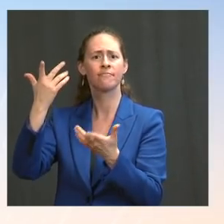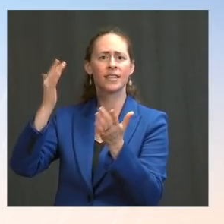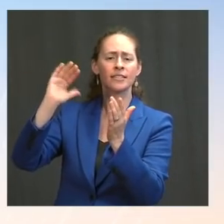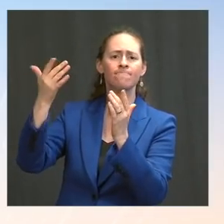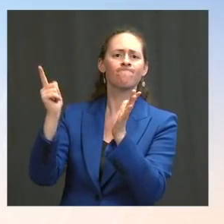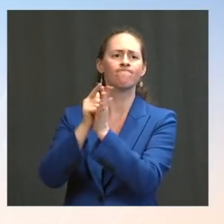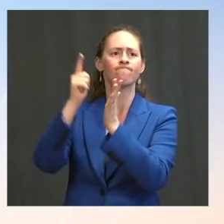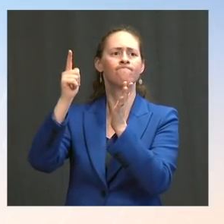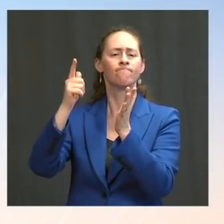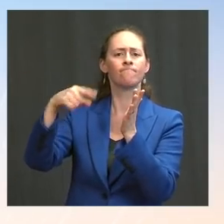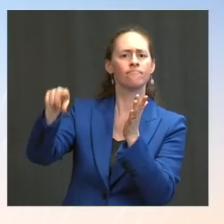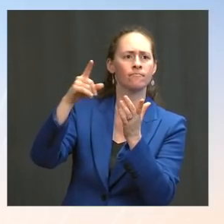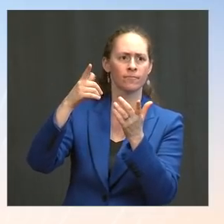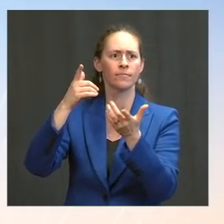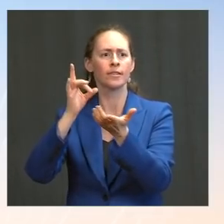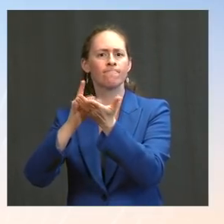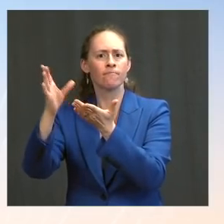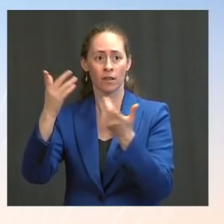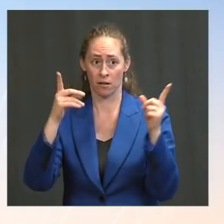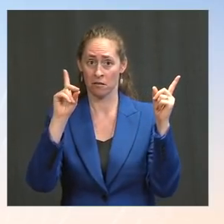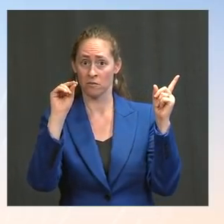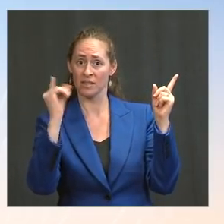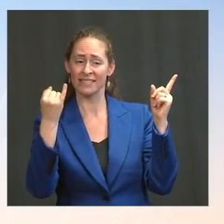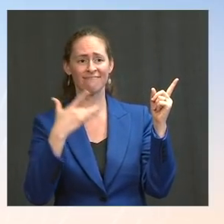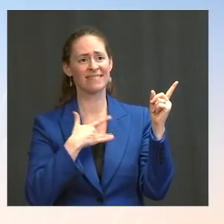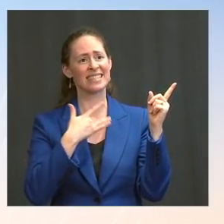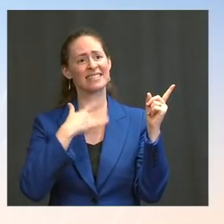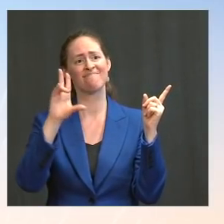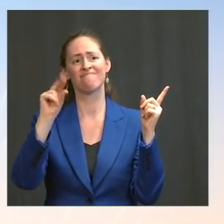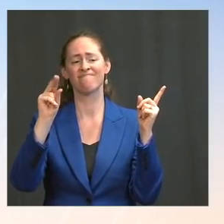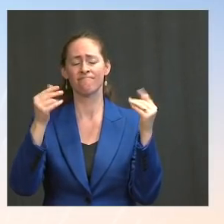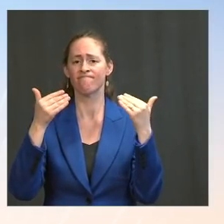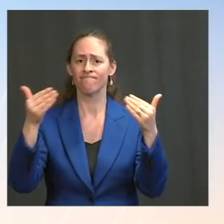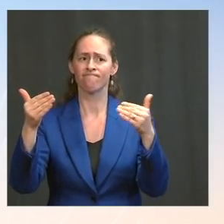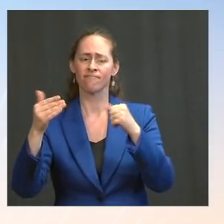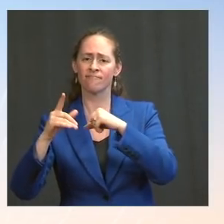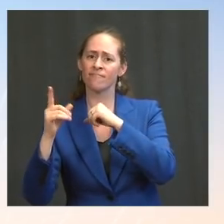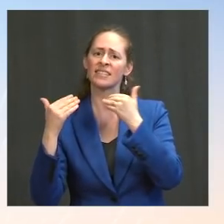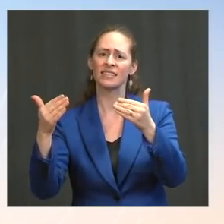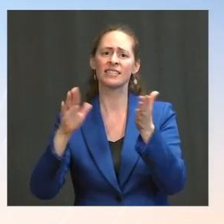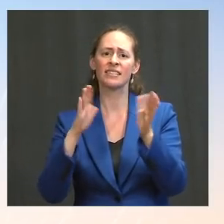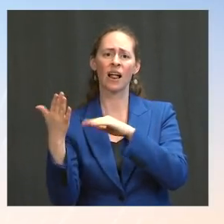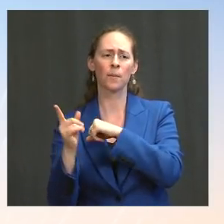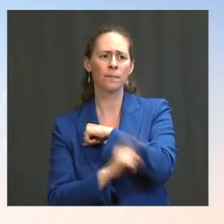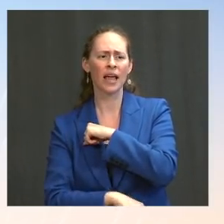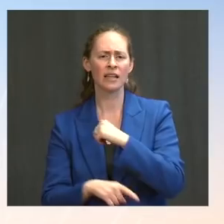should continue to seek the death penalty in cases or should they hold off? Ms. Psaki: Well, I will first say, Josh, that the President made clear,